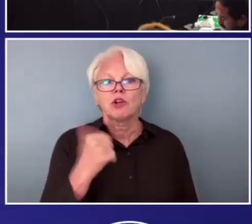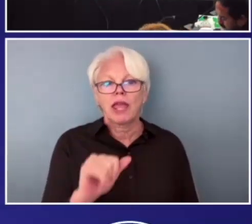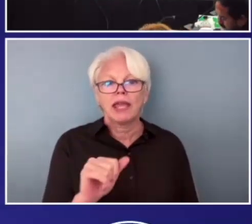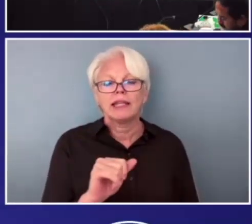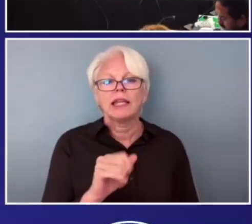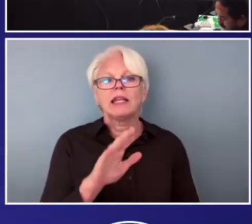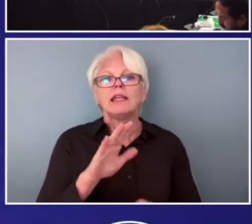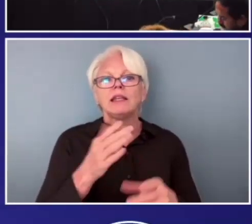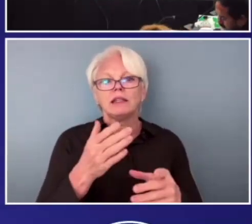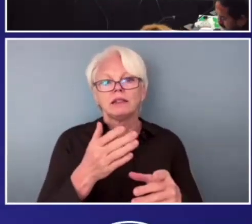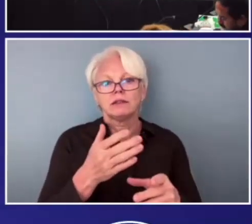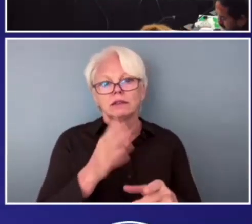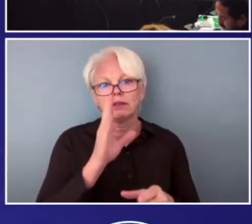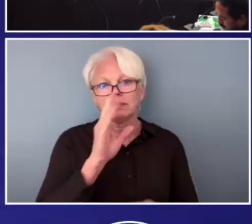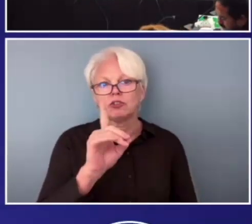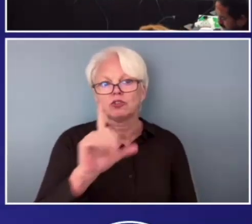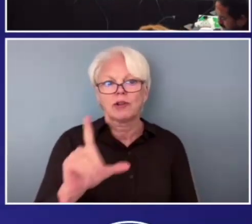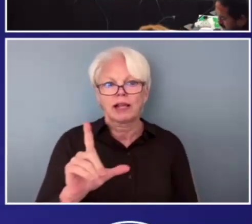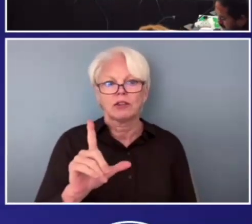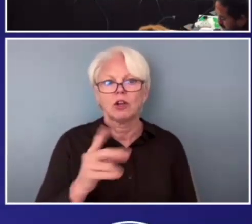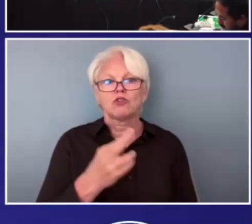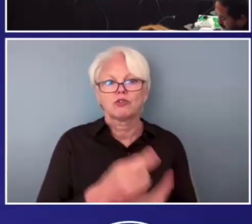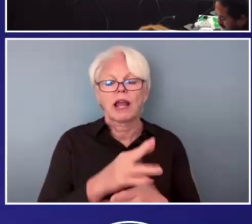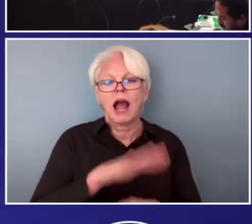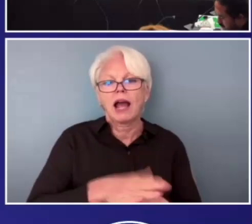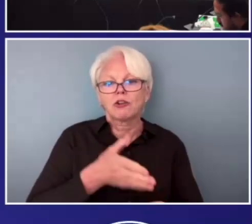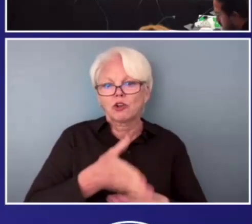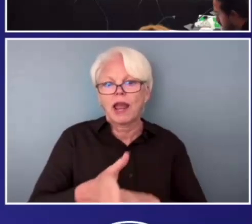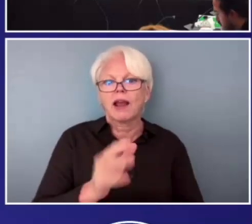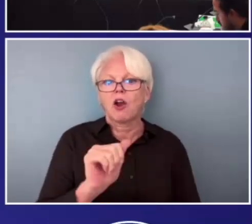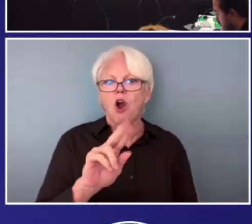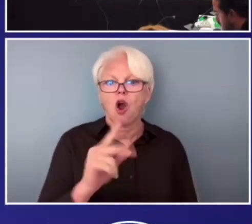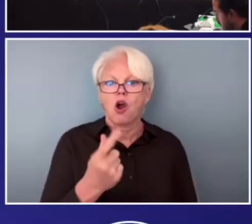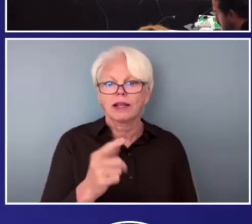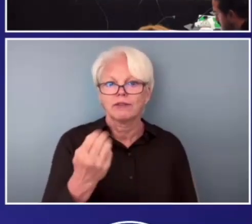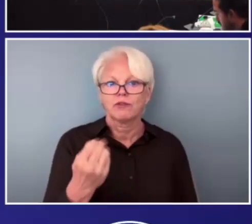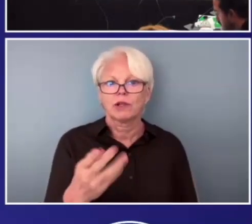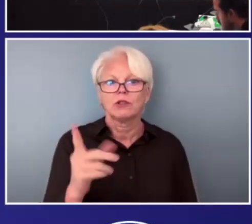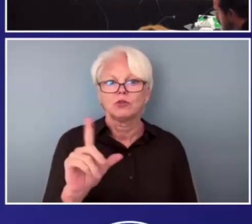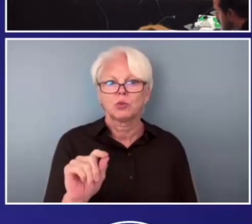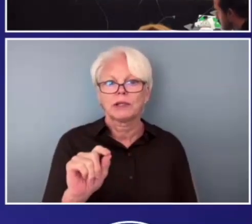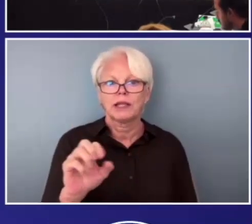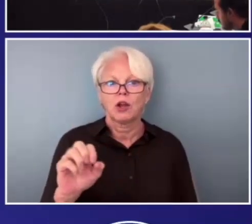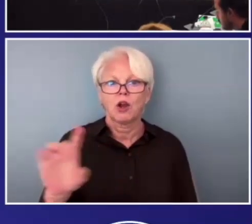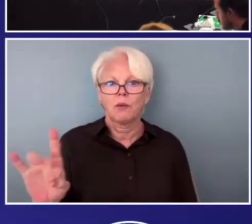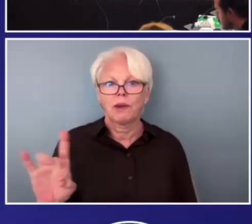after August 14, 2028, and before July 1, 2027,